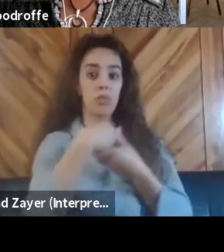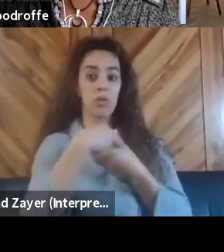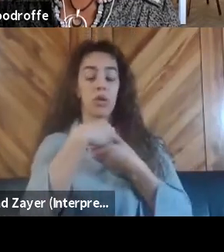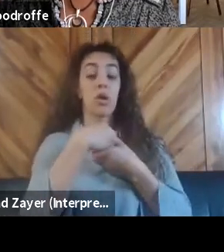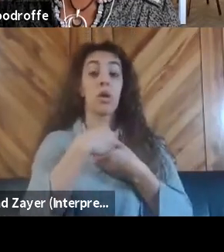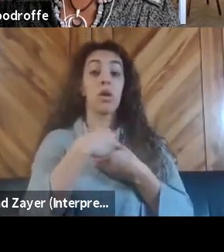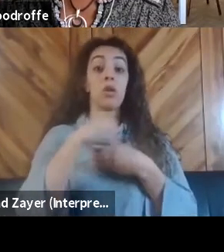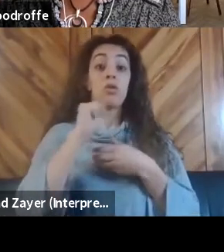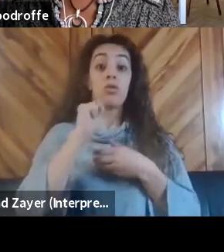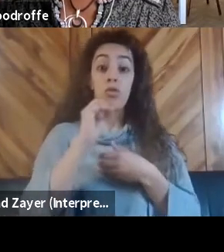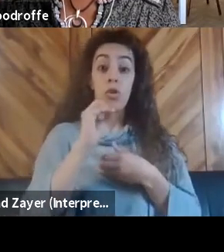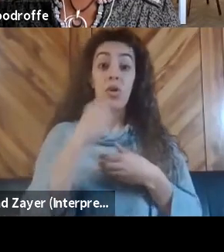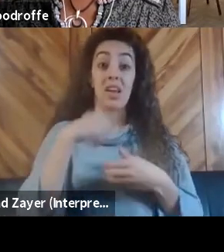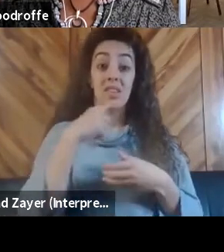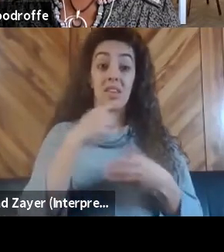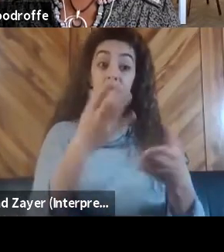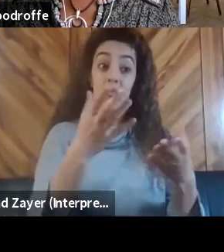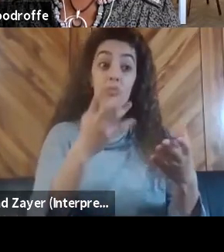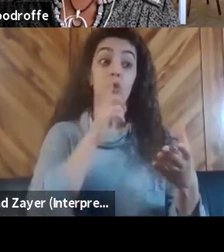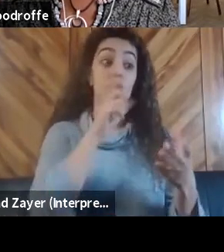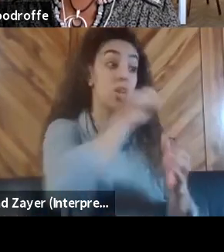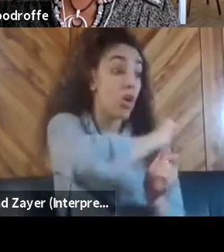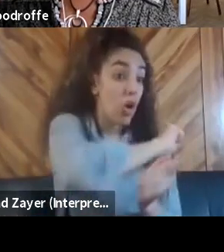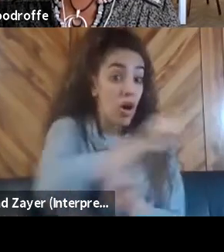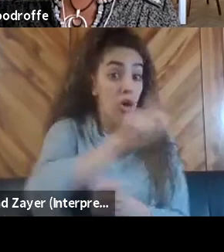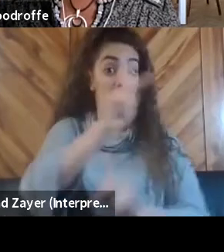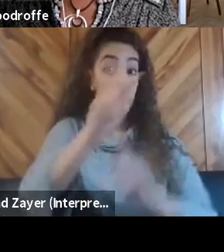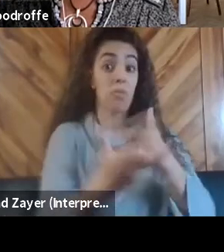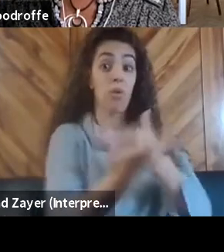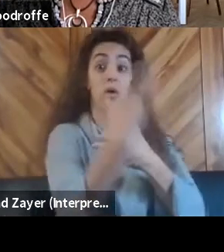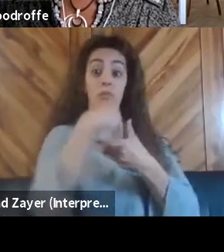be in my village, but I am the head of the village. And while